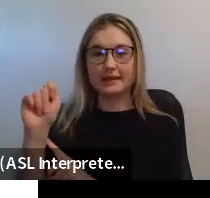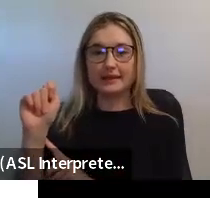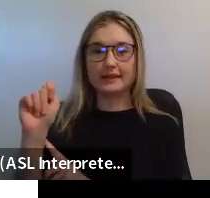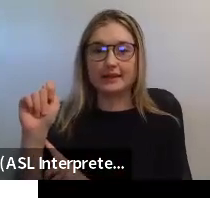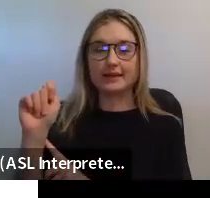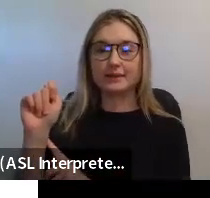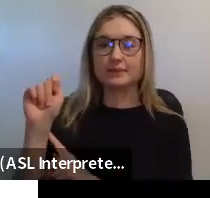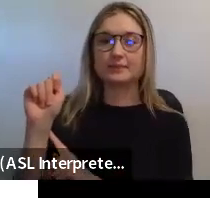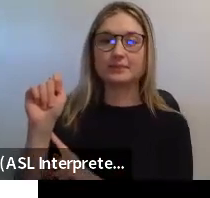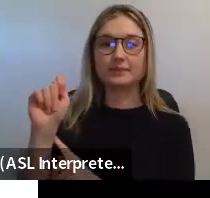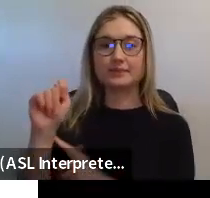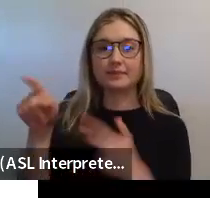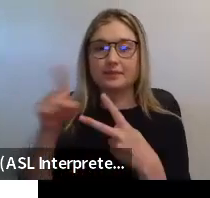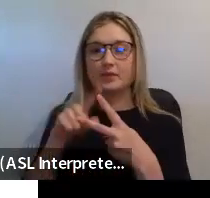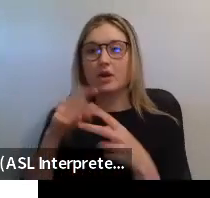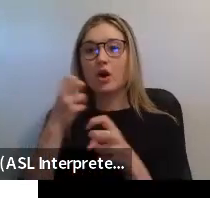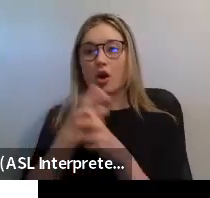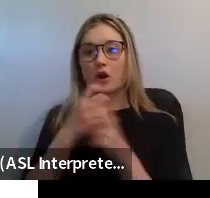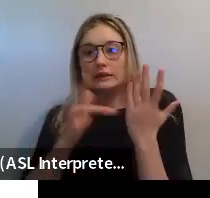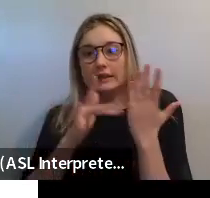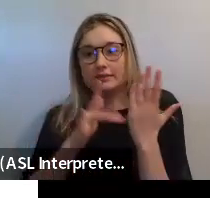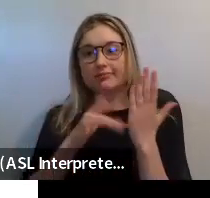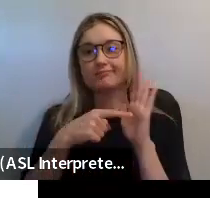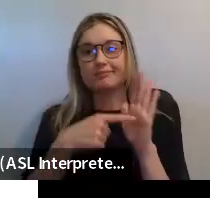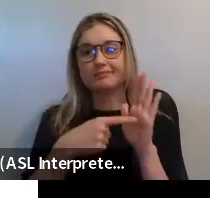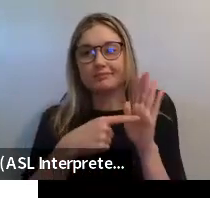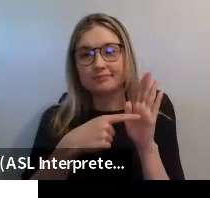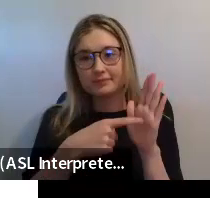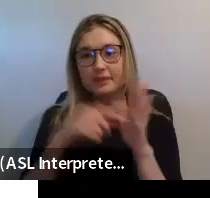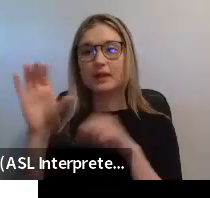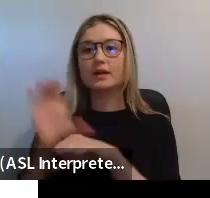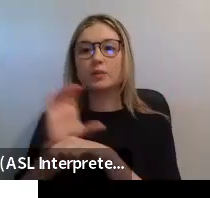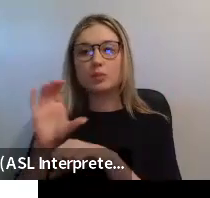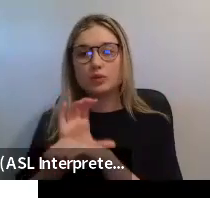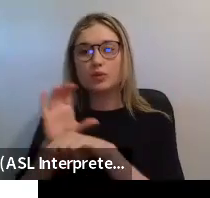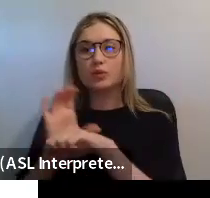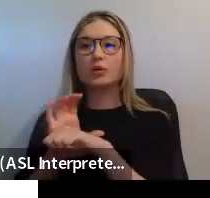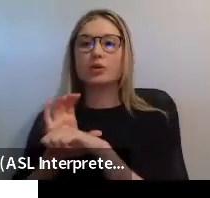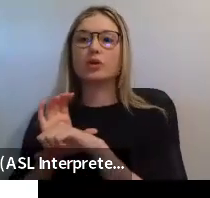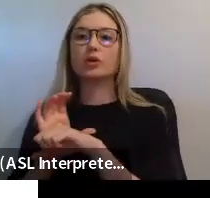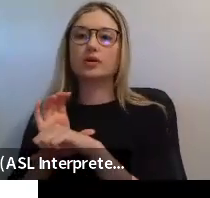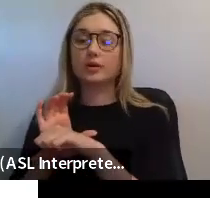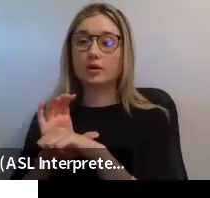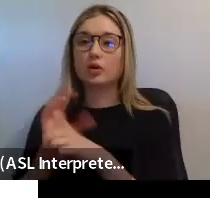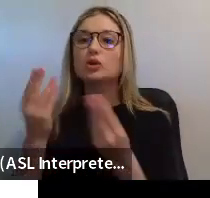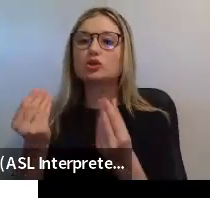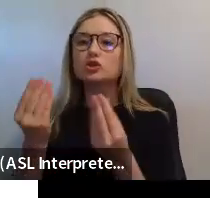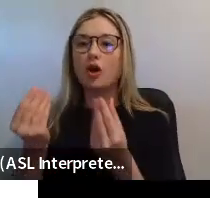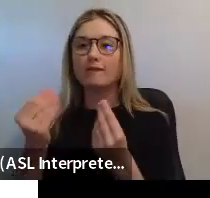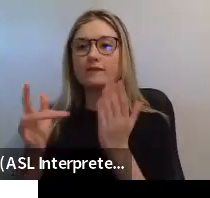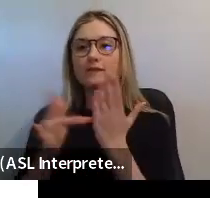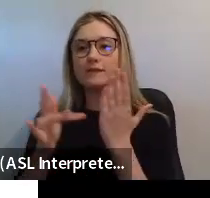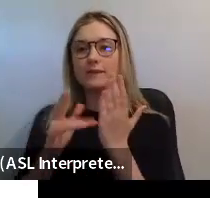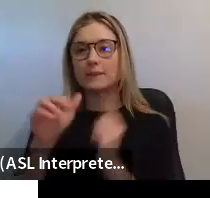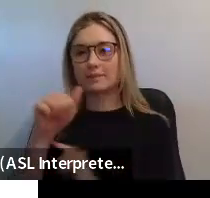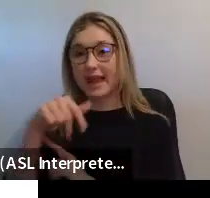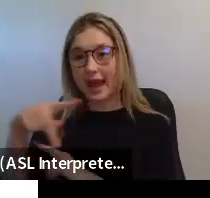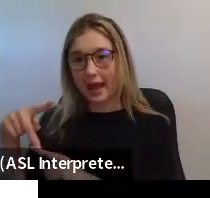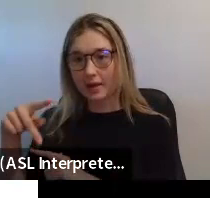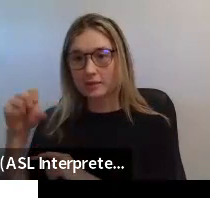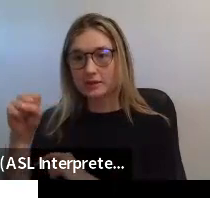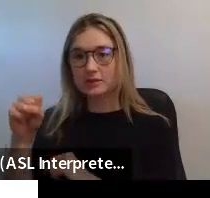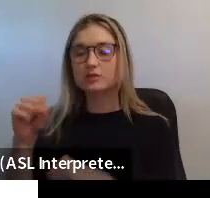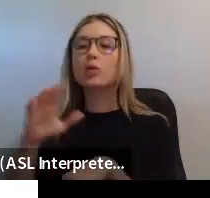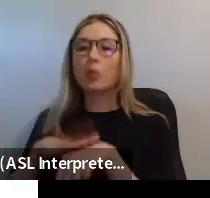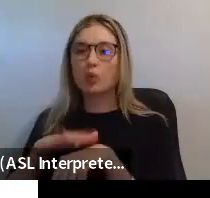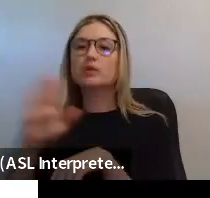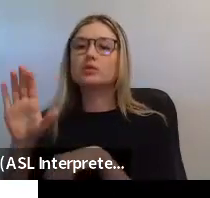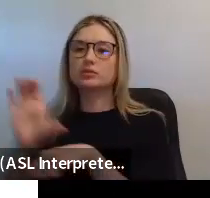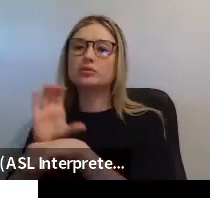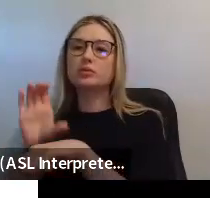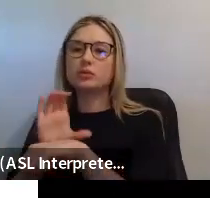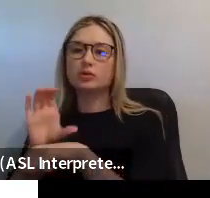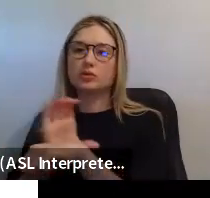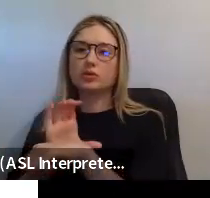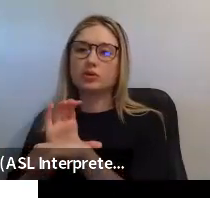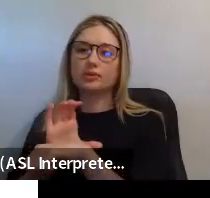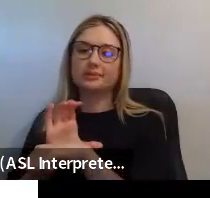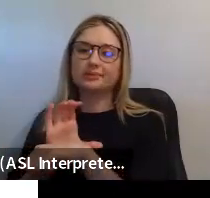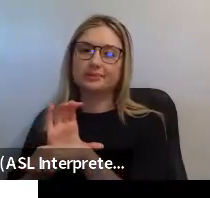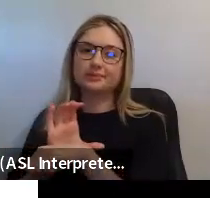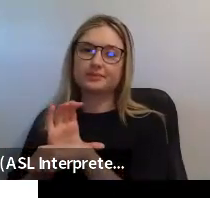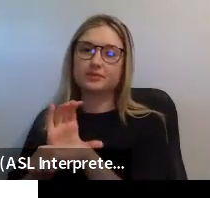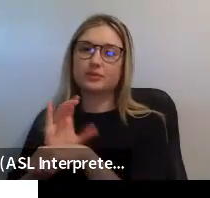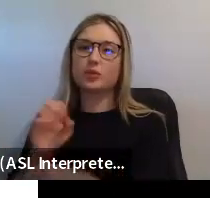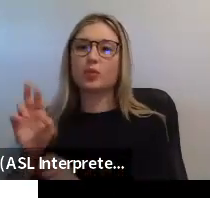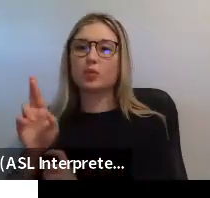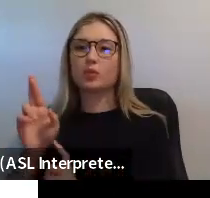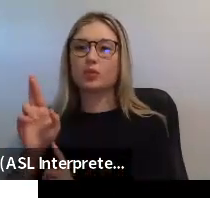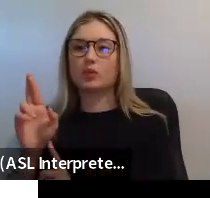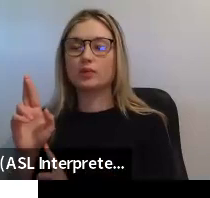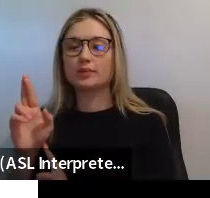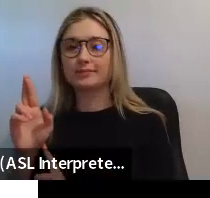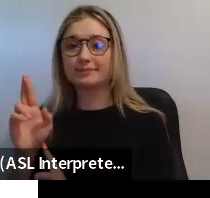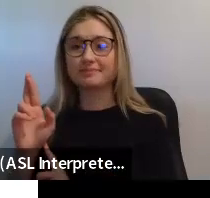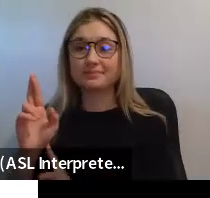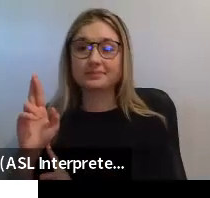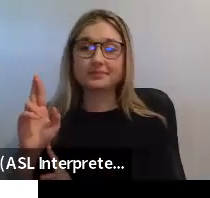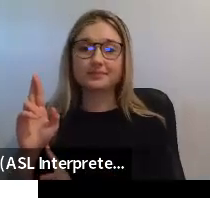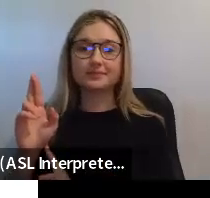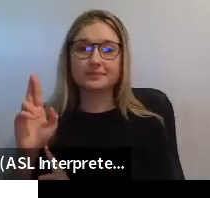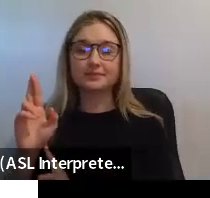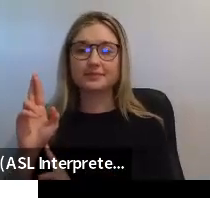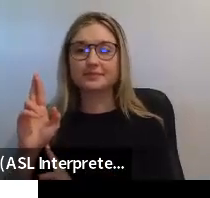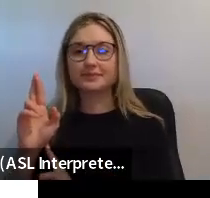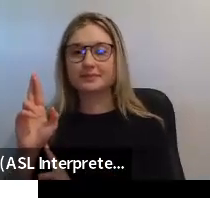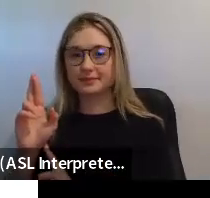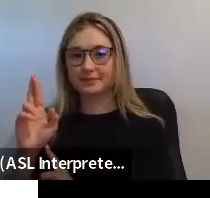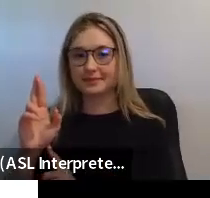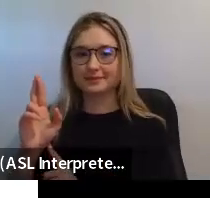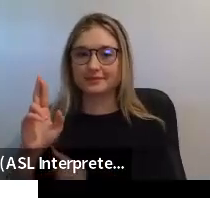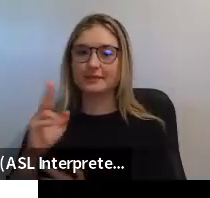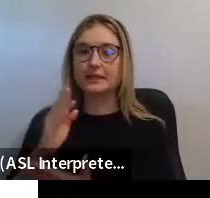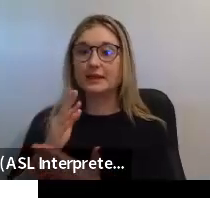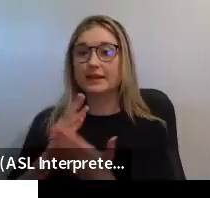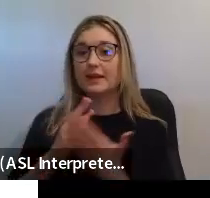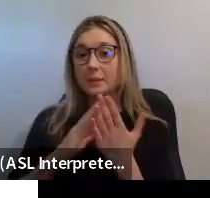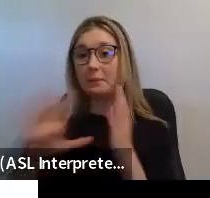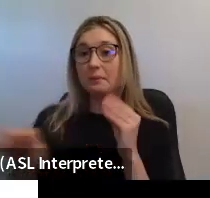There are some different types of at that are categorized as high technologies, such as maybe your computer or soft technology like that application on your computer or.